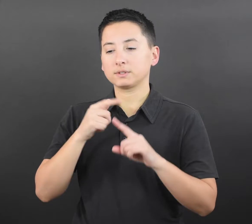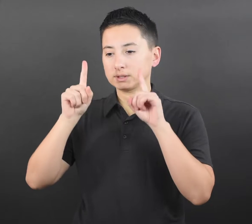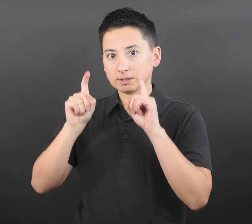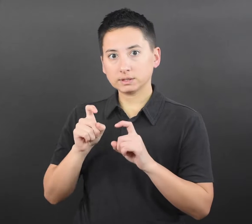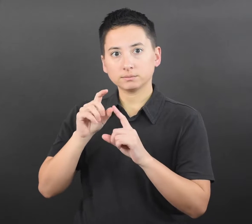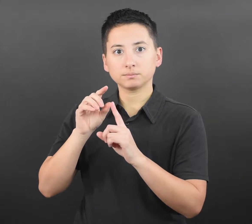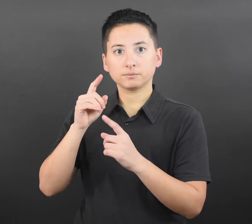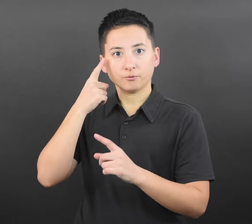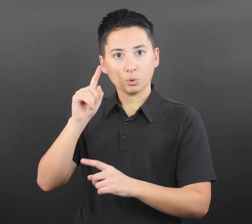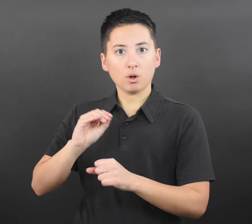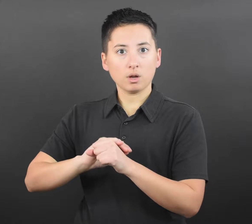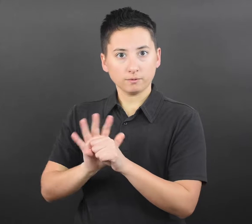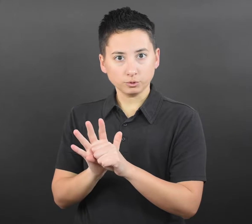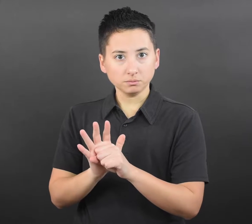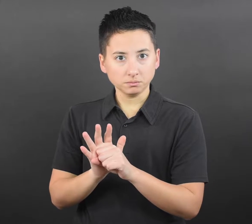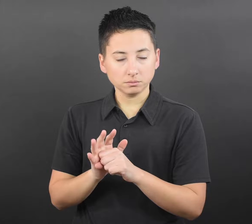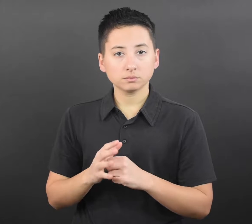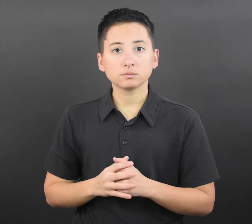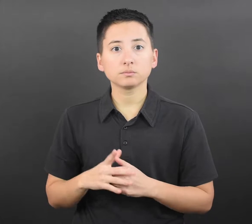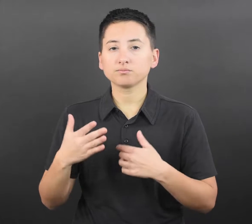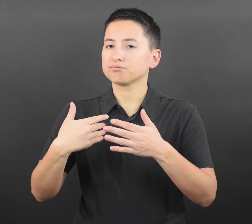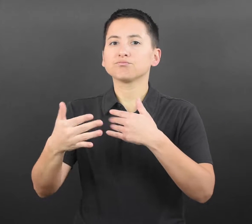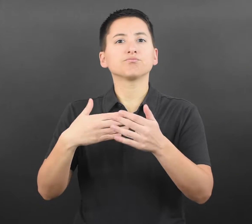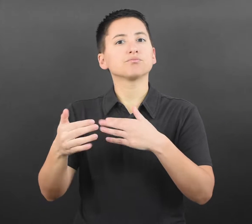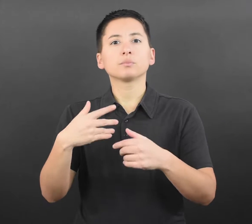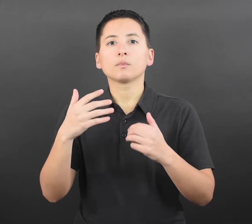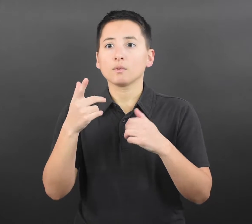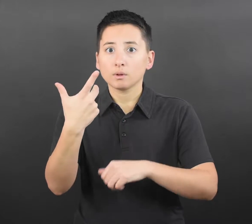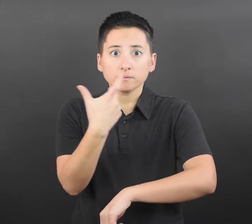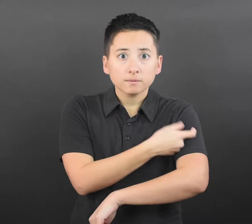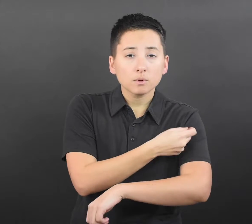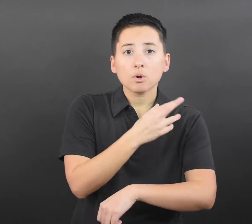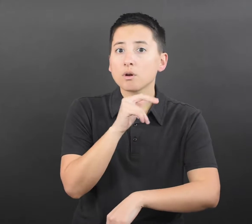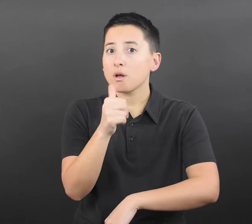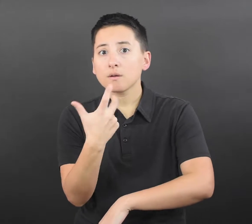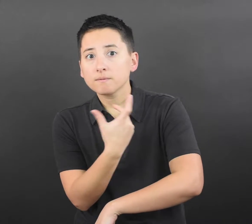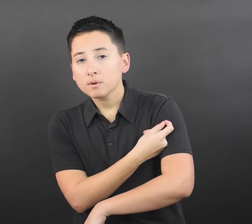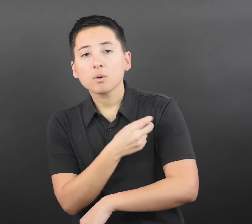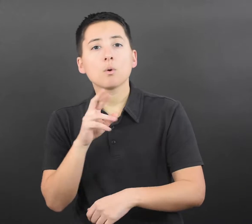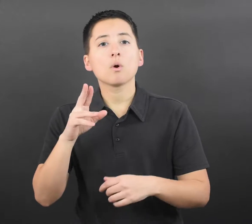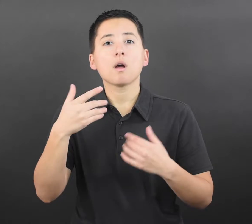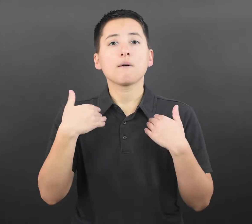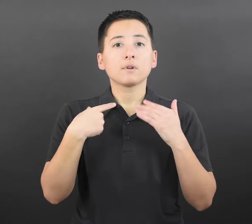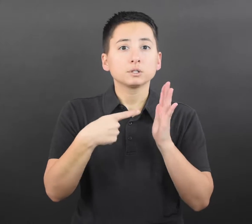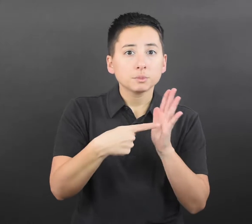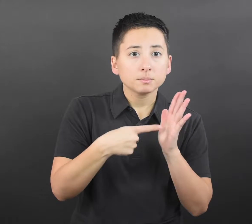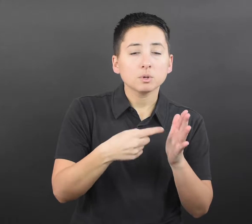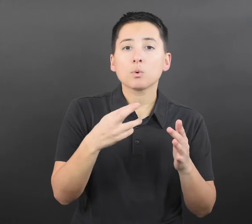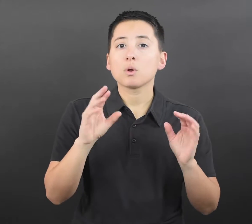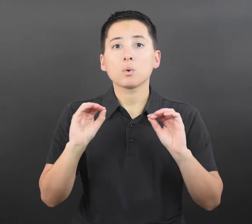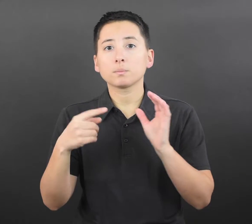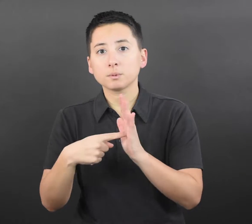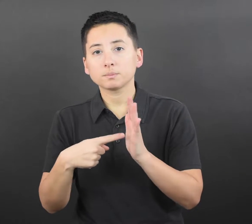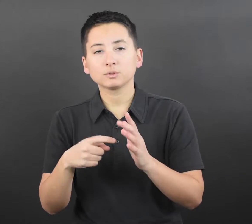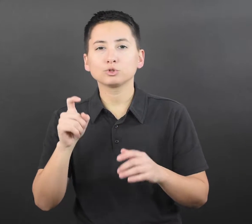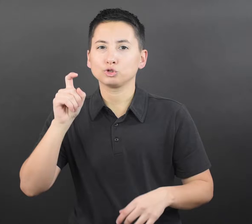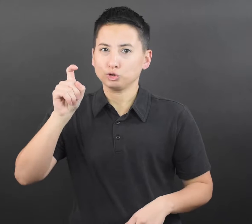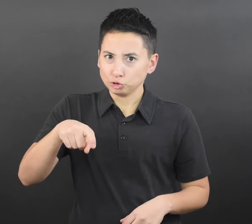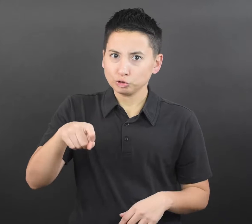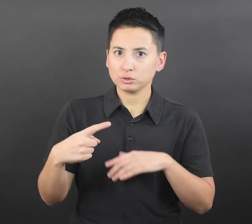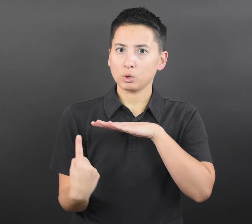(molecular, antigen, or self-test for COVID-19 — regardless of vaccination status,